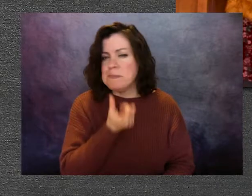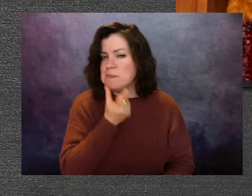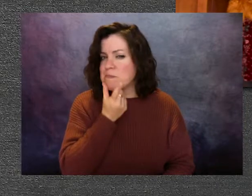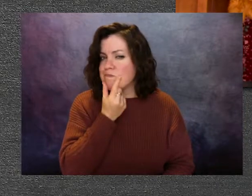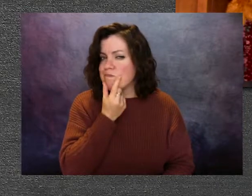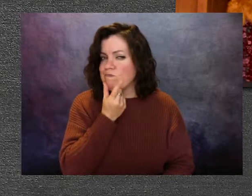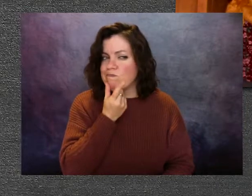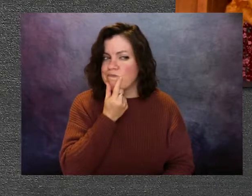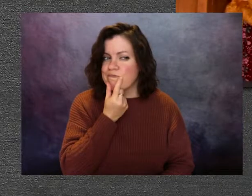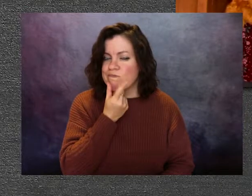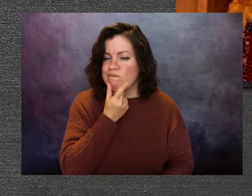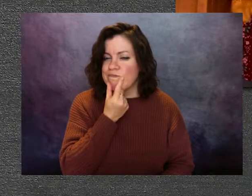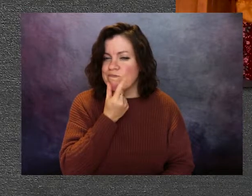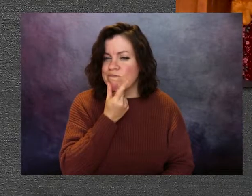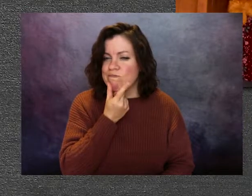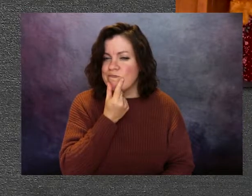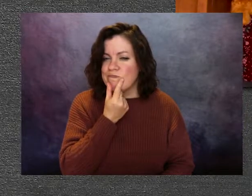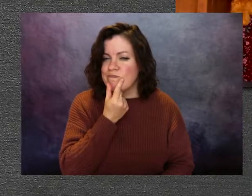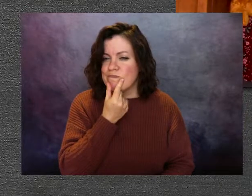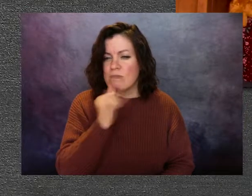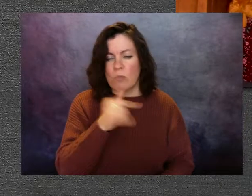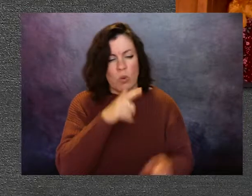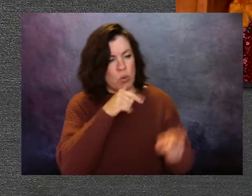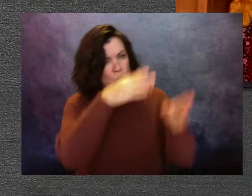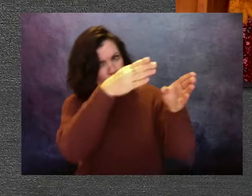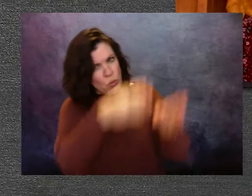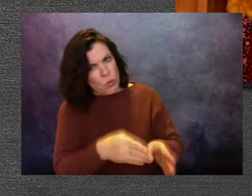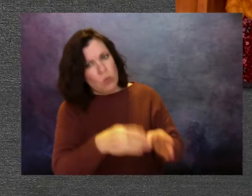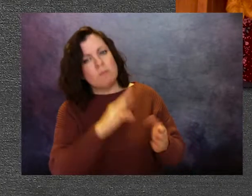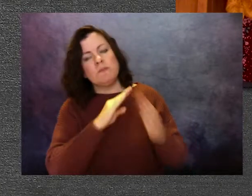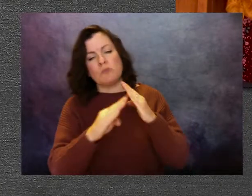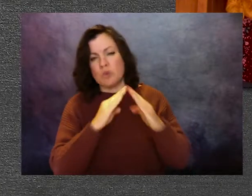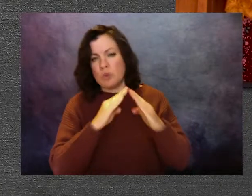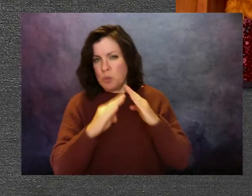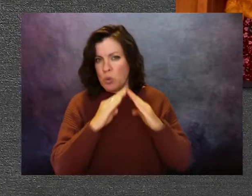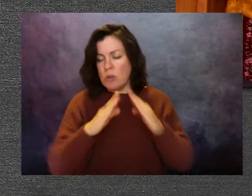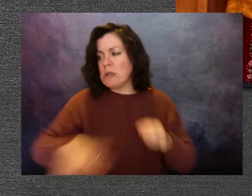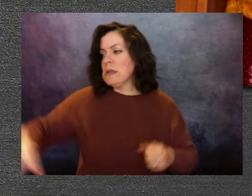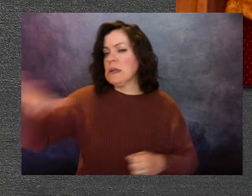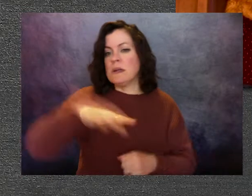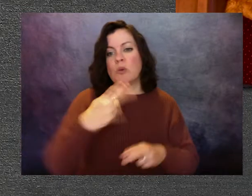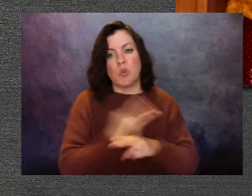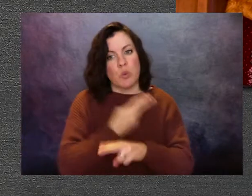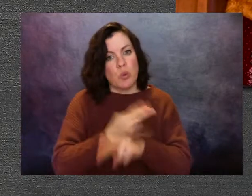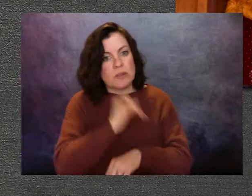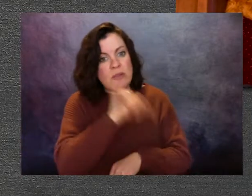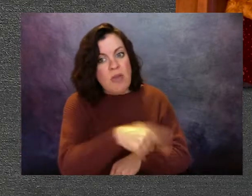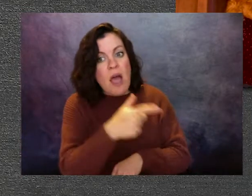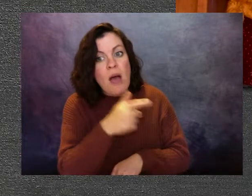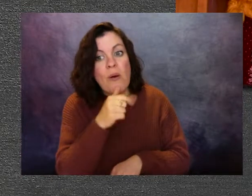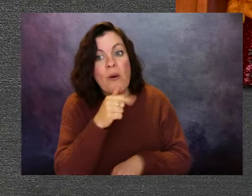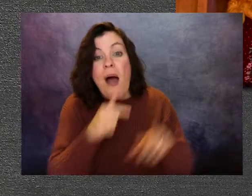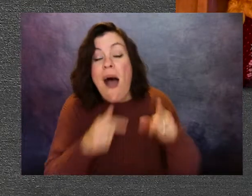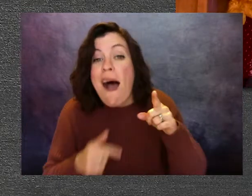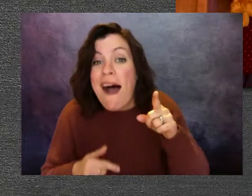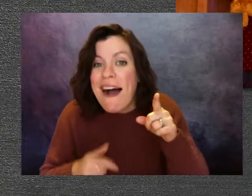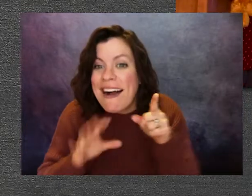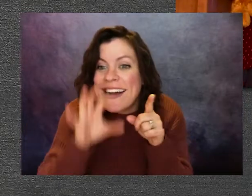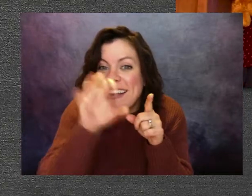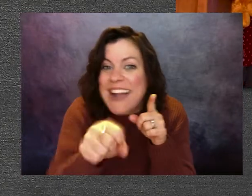What type of person or who in the community uses all these? Oh my goodness. I think I heard somebody say it.